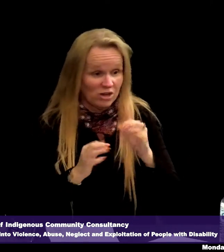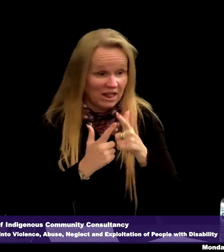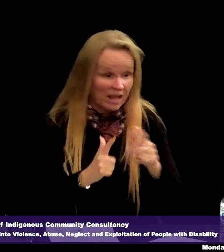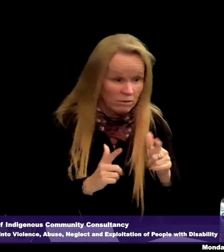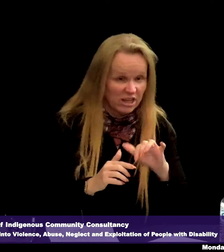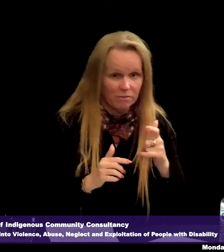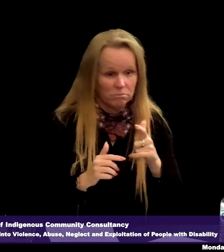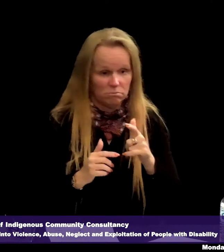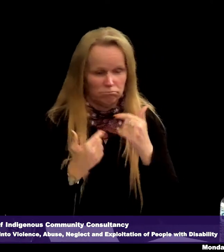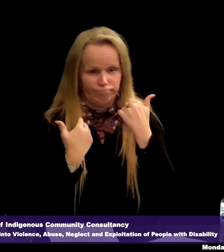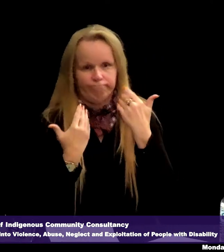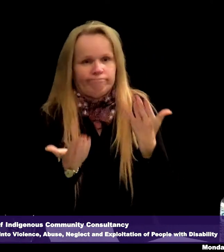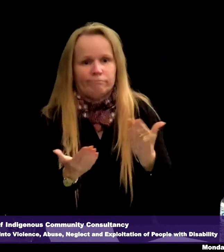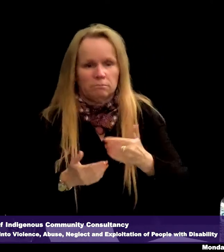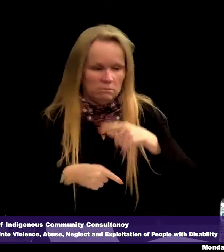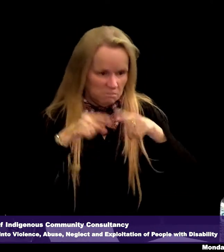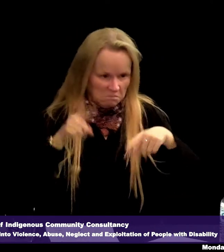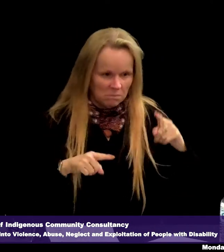It might not be accessible in the right language for that person.